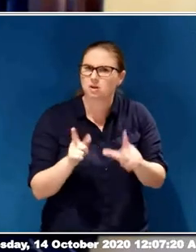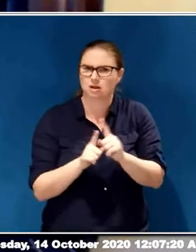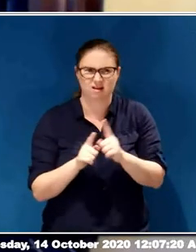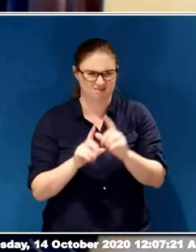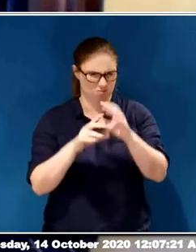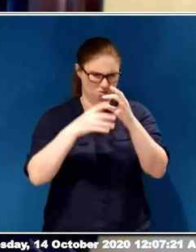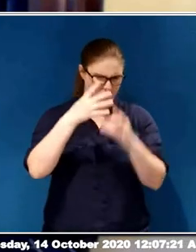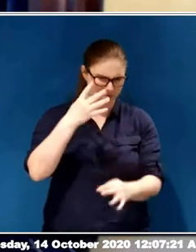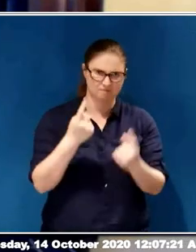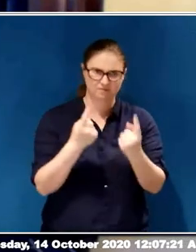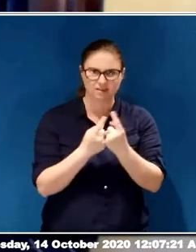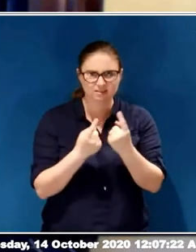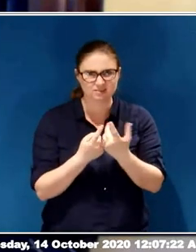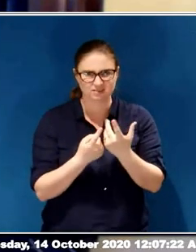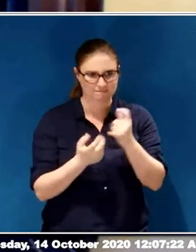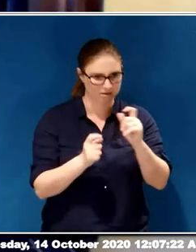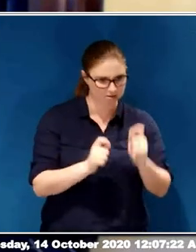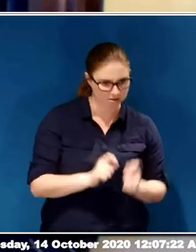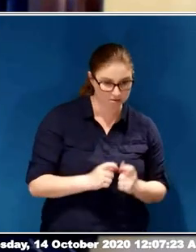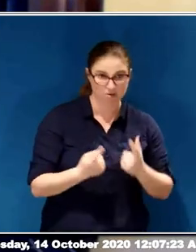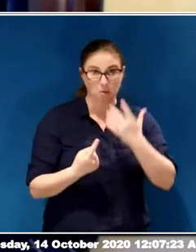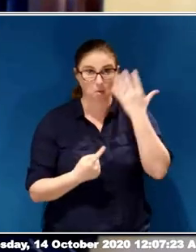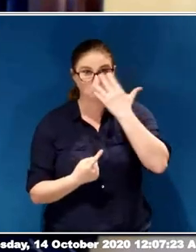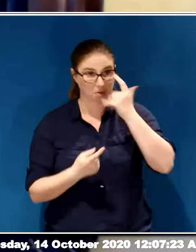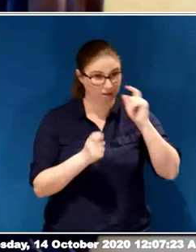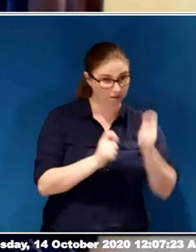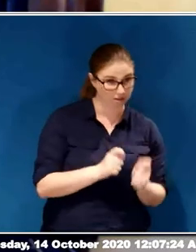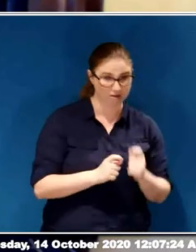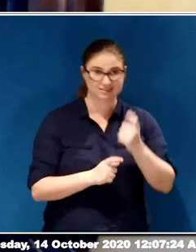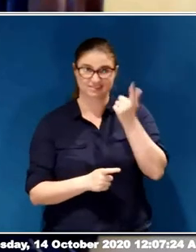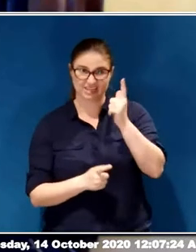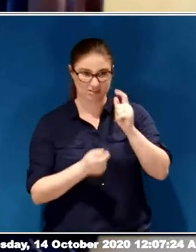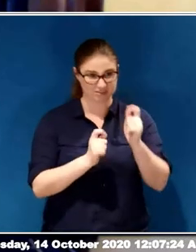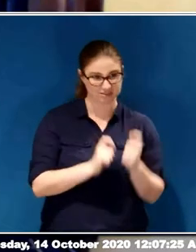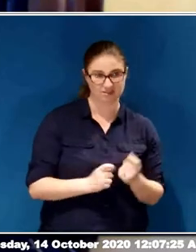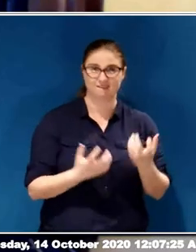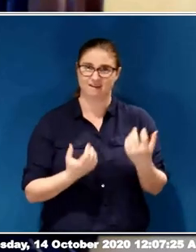So while that may be in the form of a reasonable adjustment, it may also be